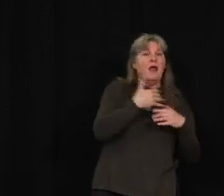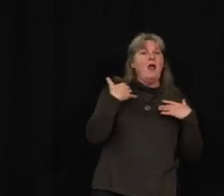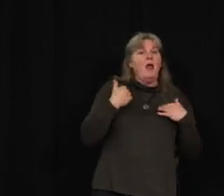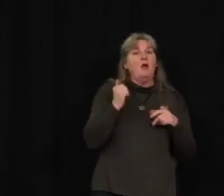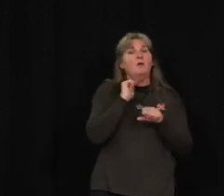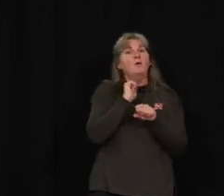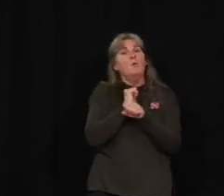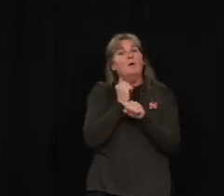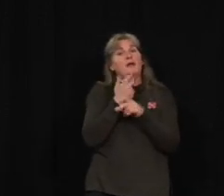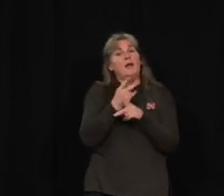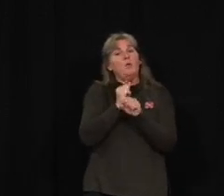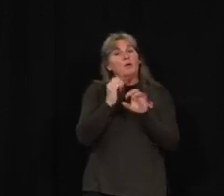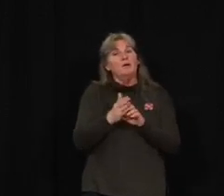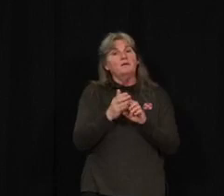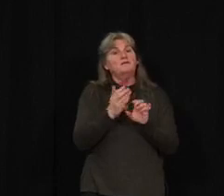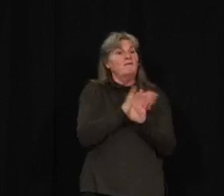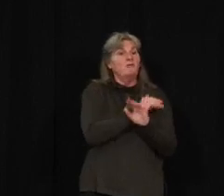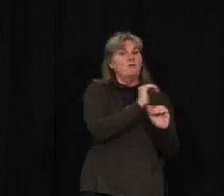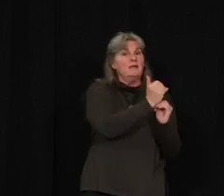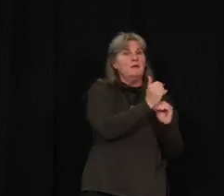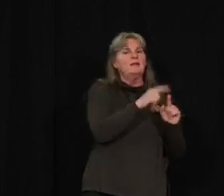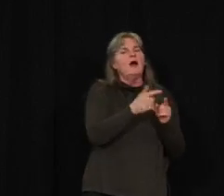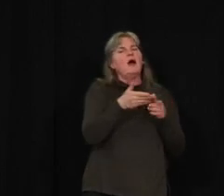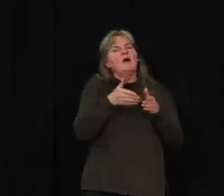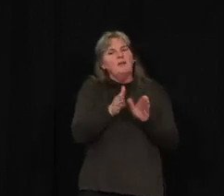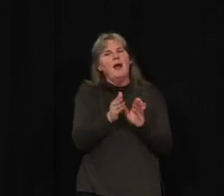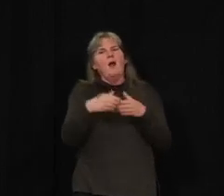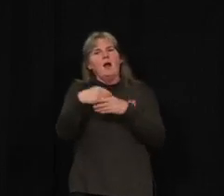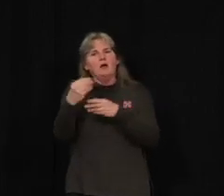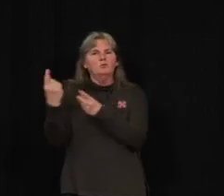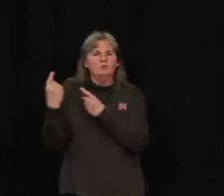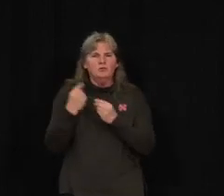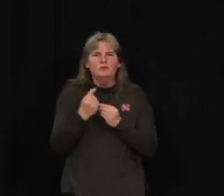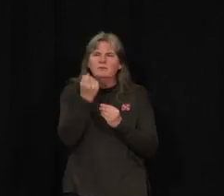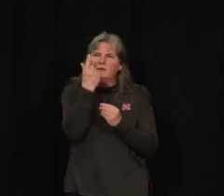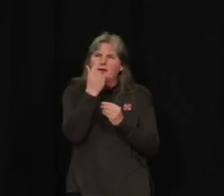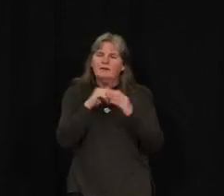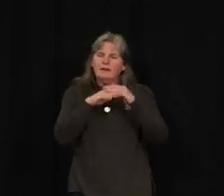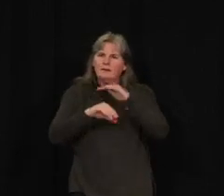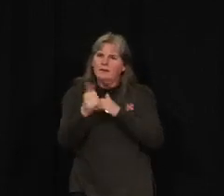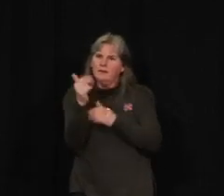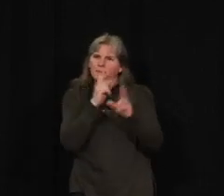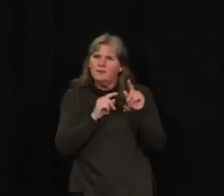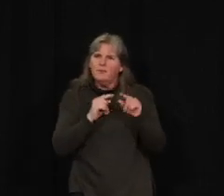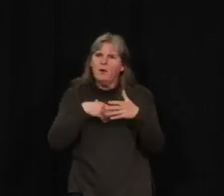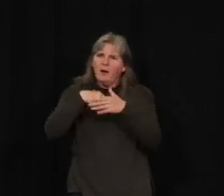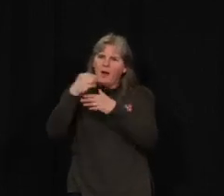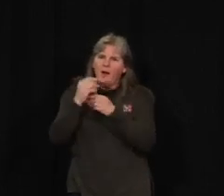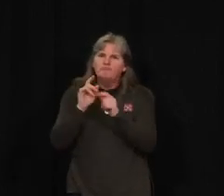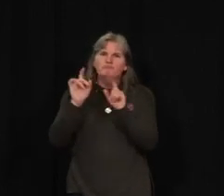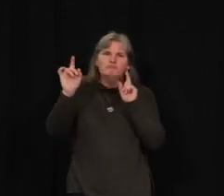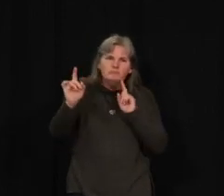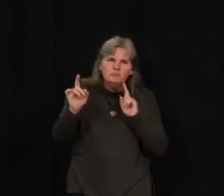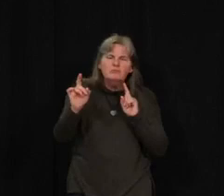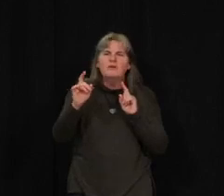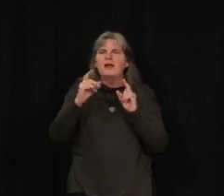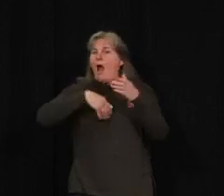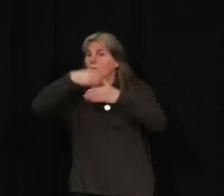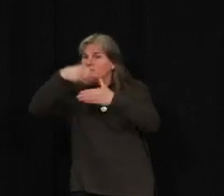maintaining spacing and keeping numbers down to less than ten ad keeping the gatherings outside, than our valued healthcare